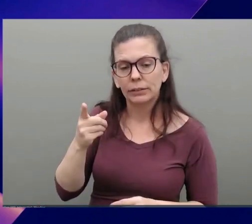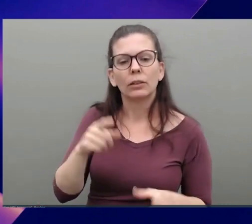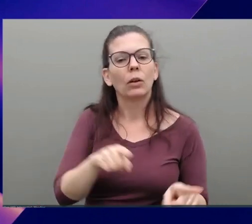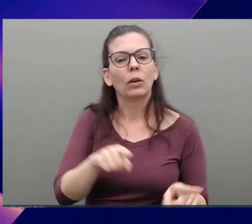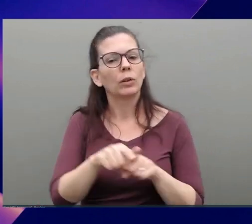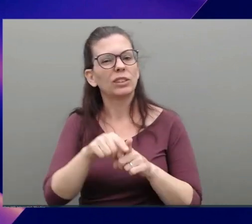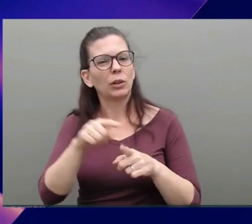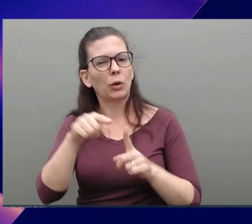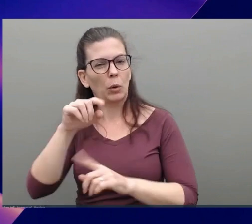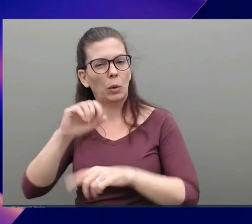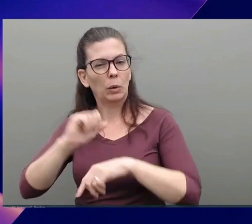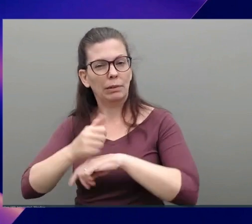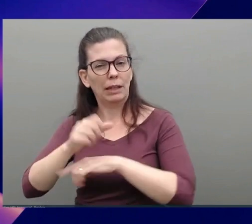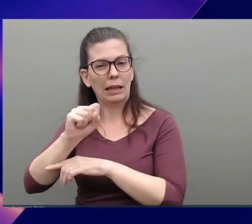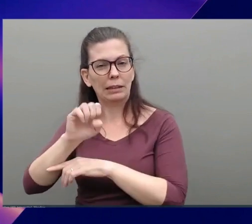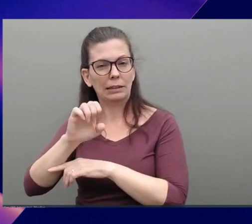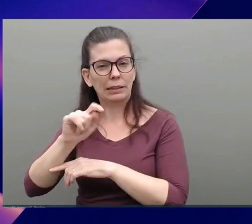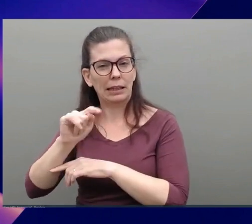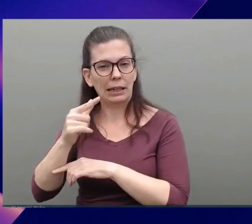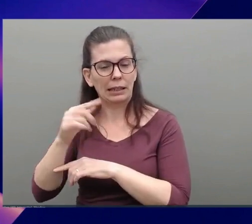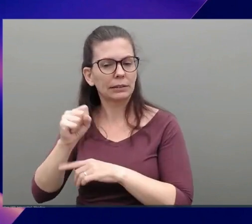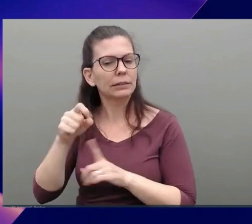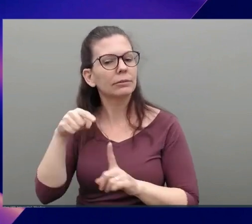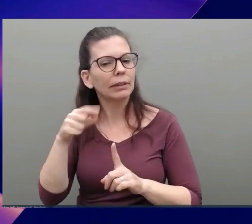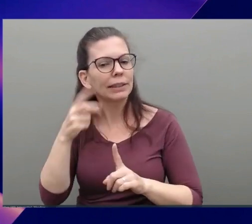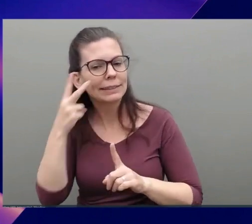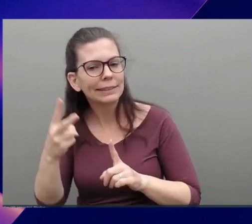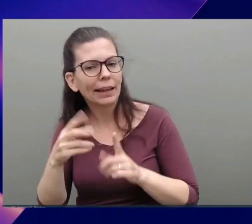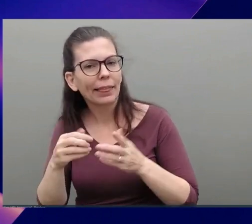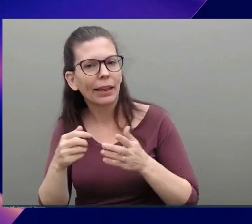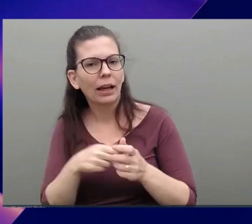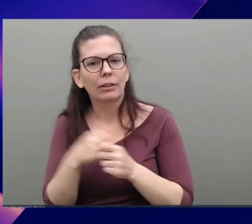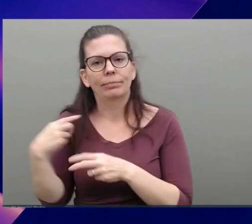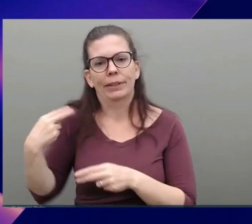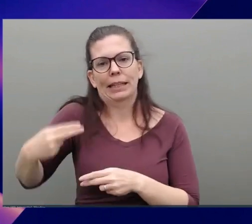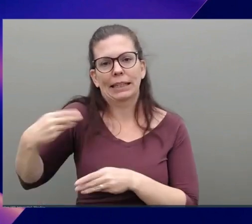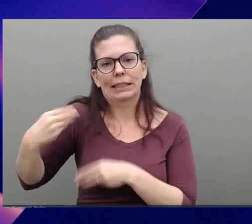I have lineage tracking of my model automatically taken care of.